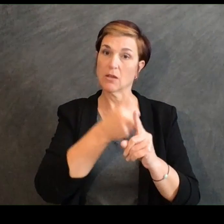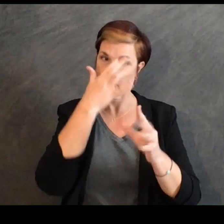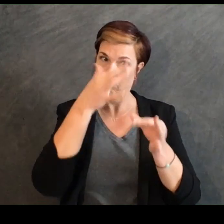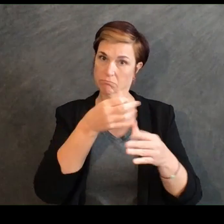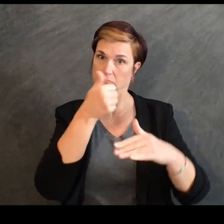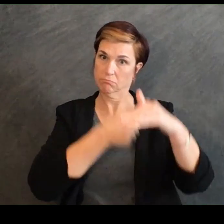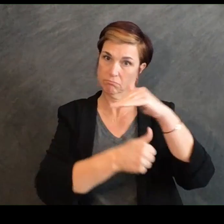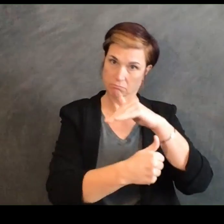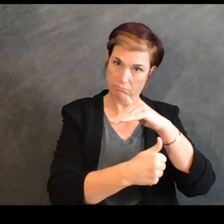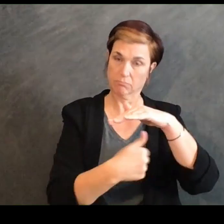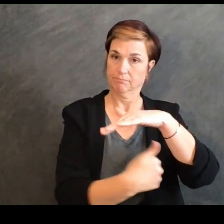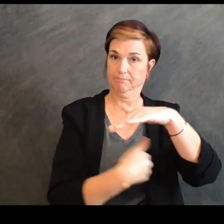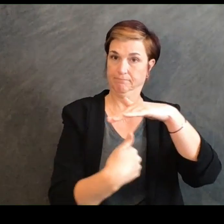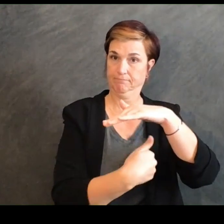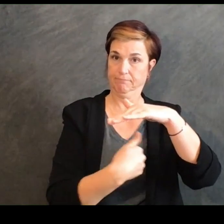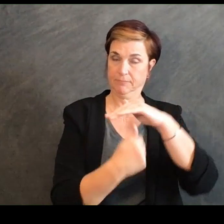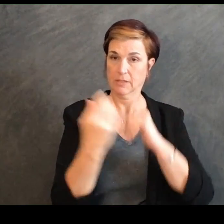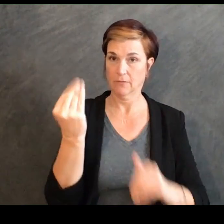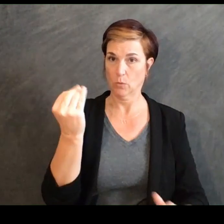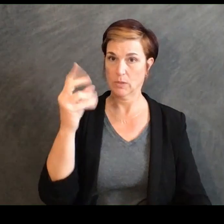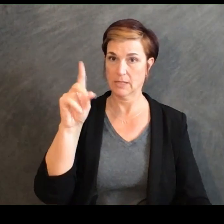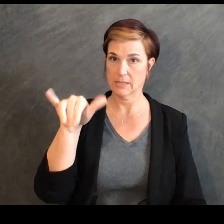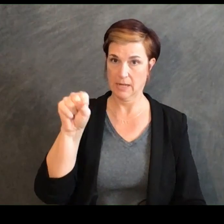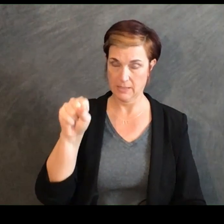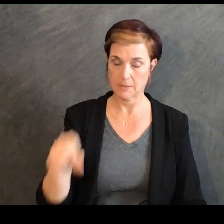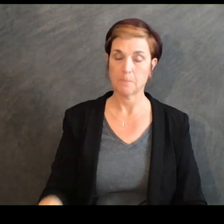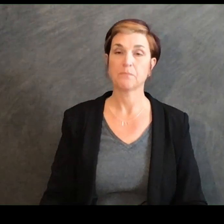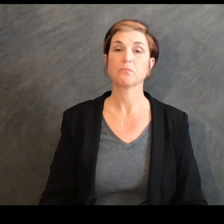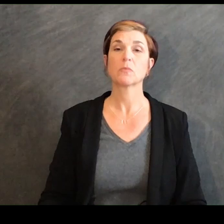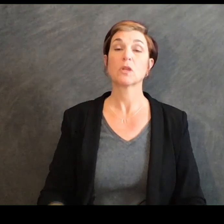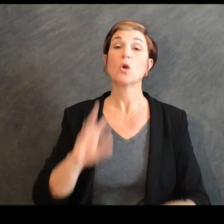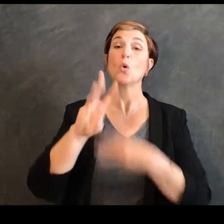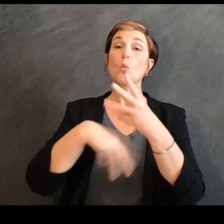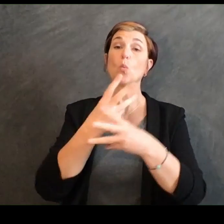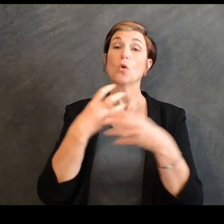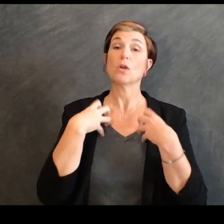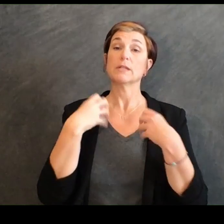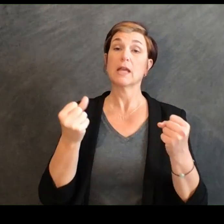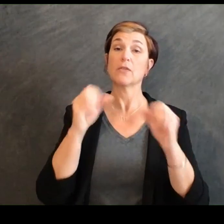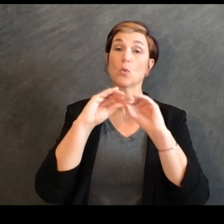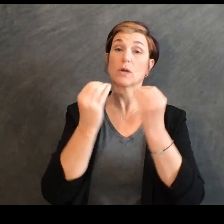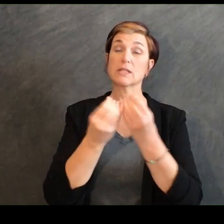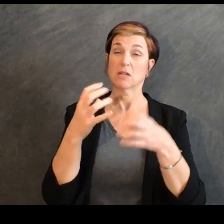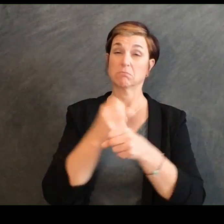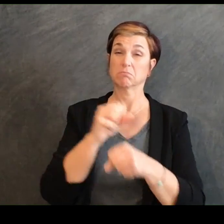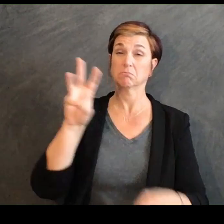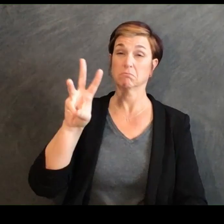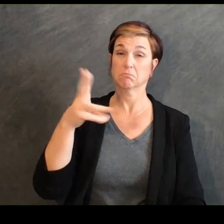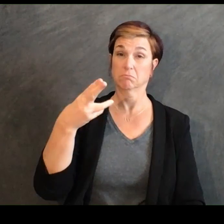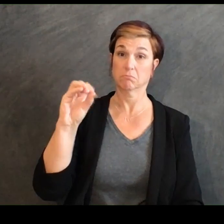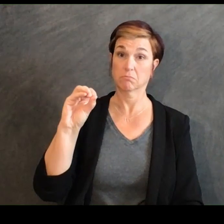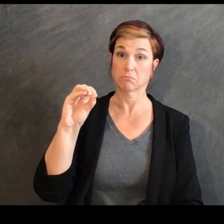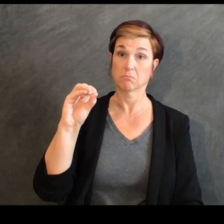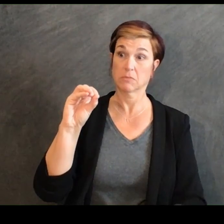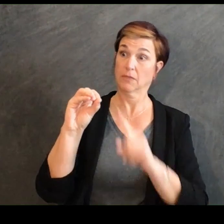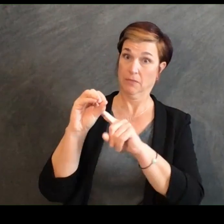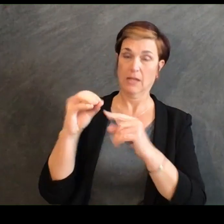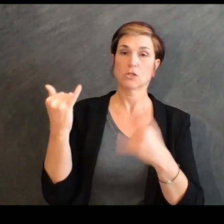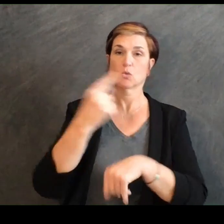today many of the things that what we said were 100% correct including our